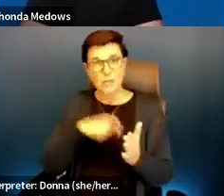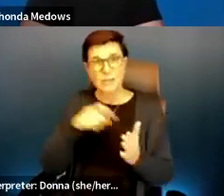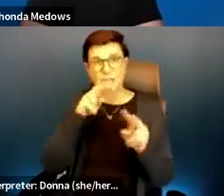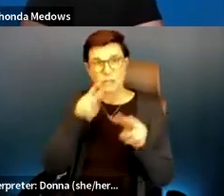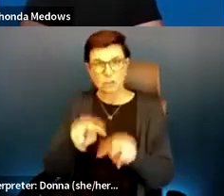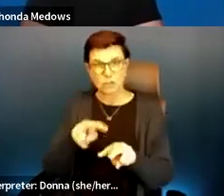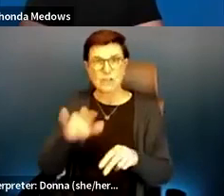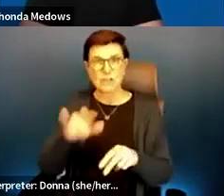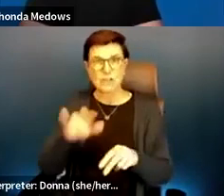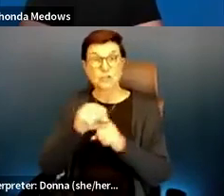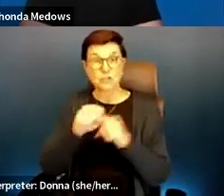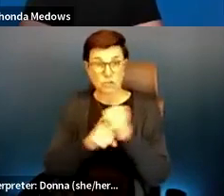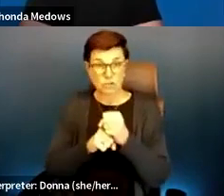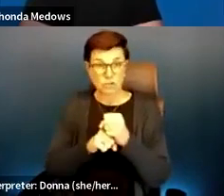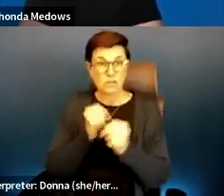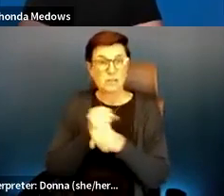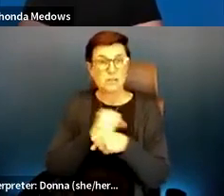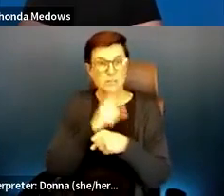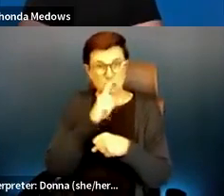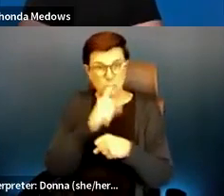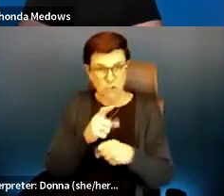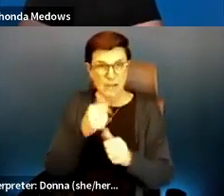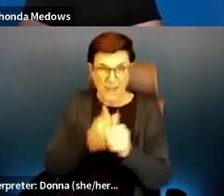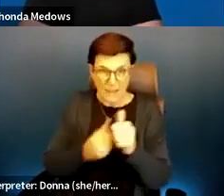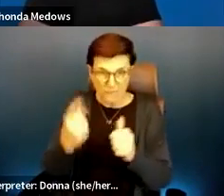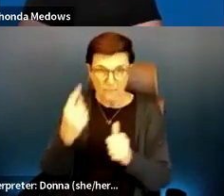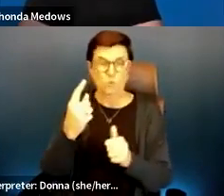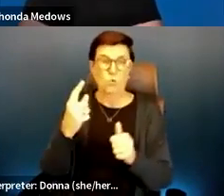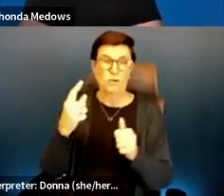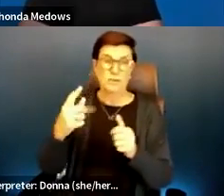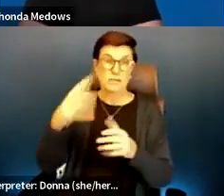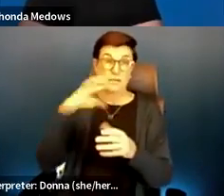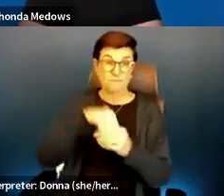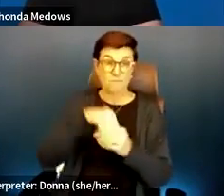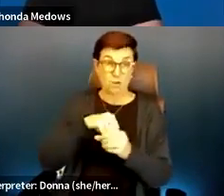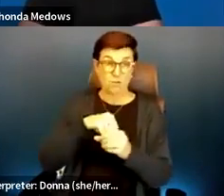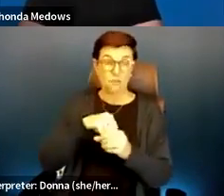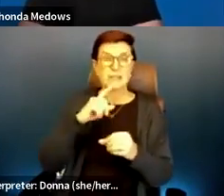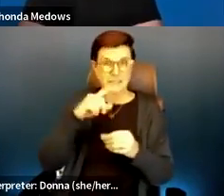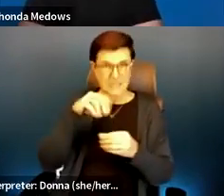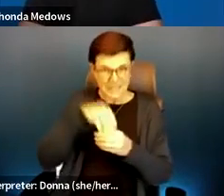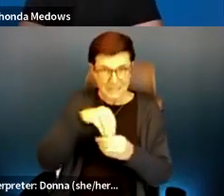to make sure that everybody that's involved is in the structure and knows the reporting chain.